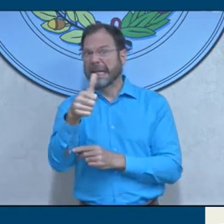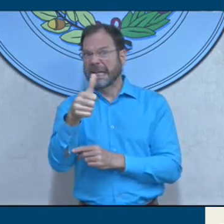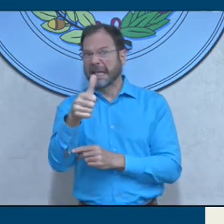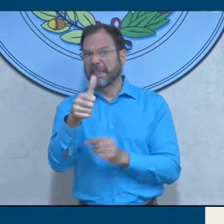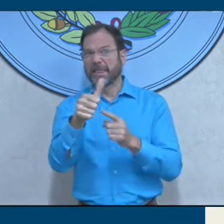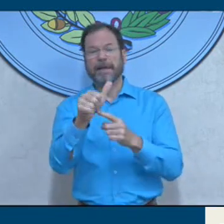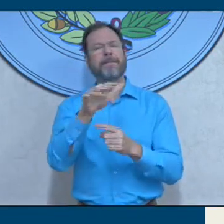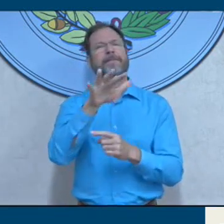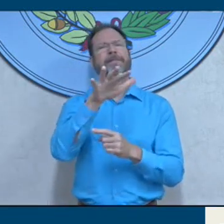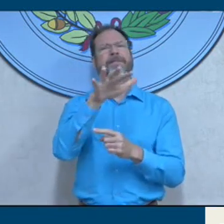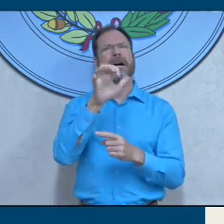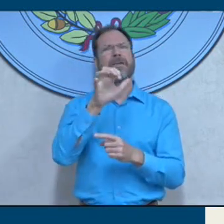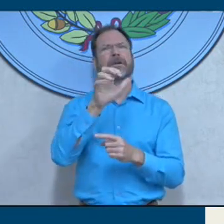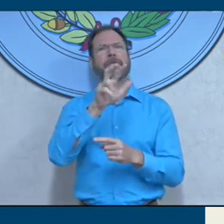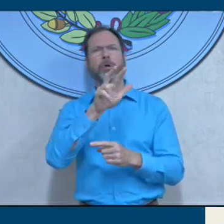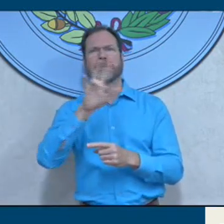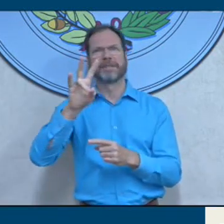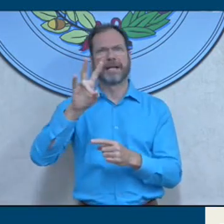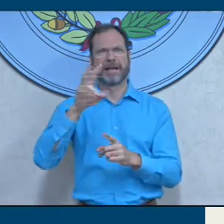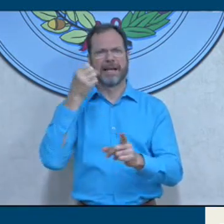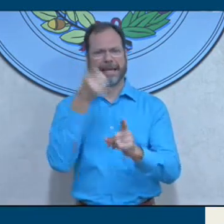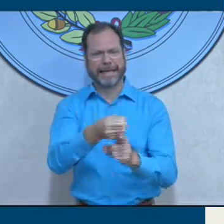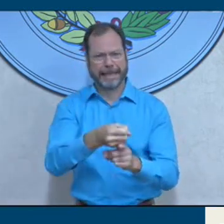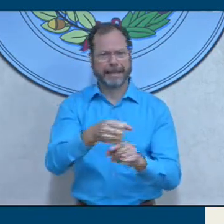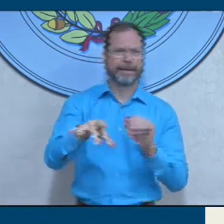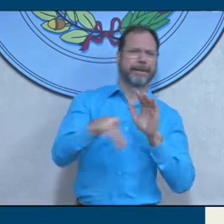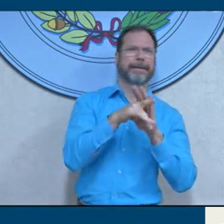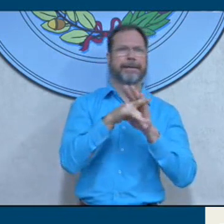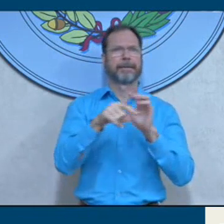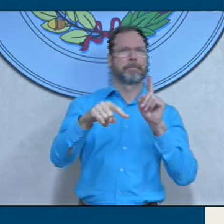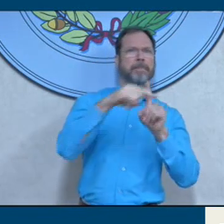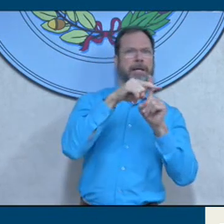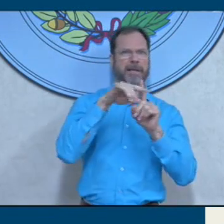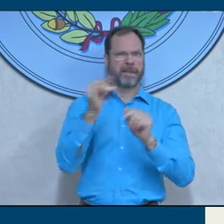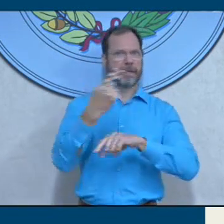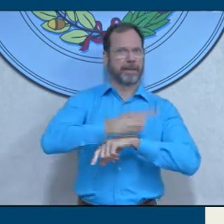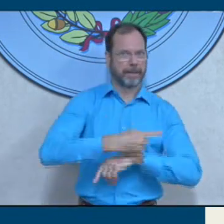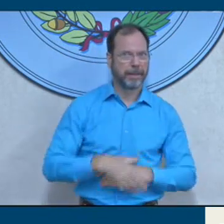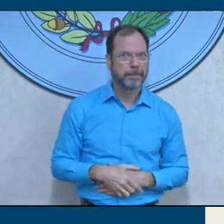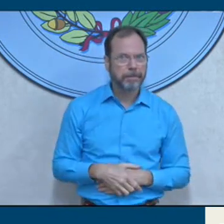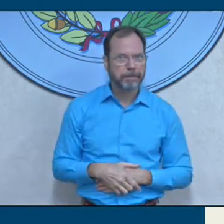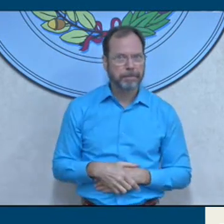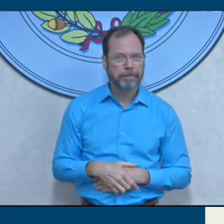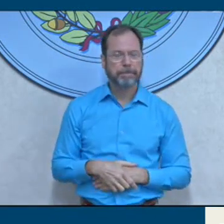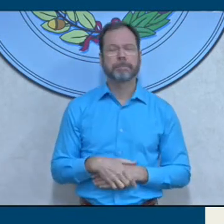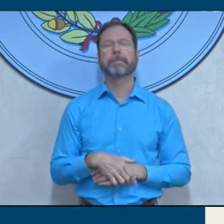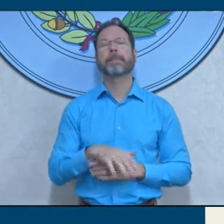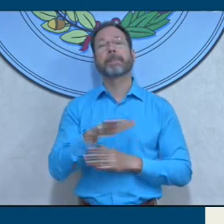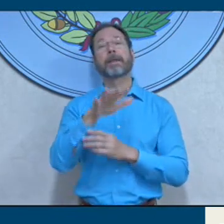ABOUT 12 TO 15 POSITIVE CASES PER DAY. ON JUNE THE 10TH,